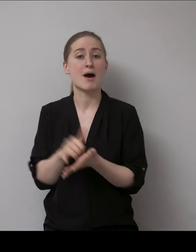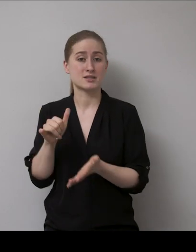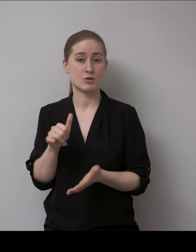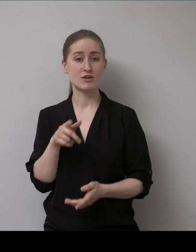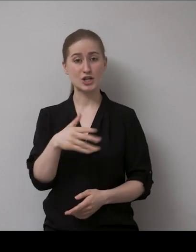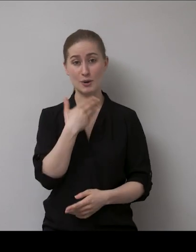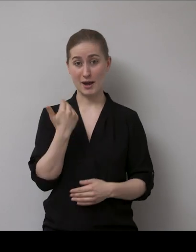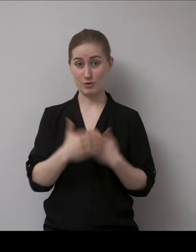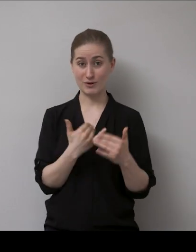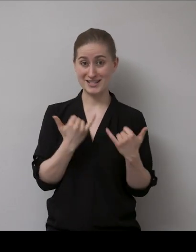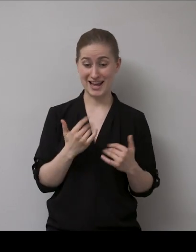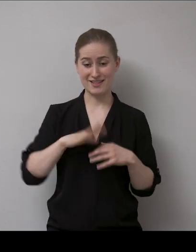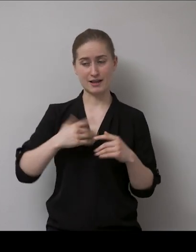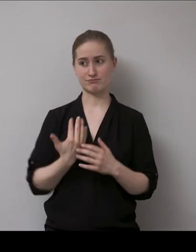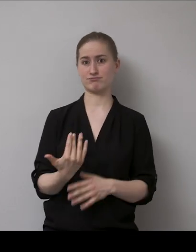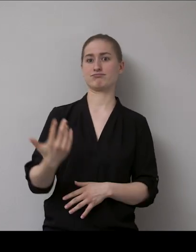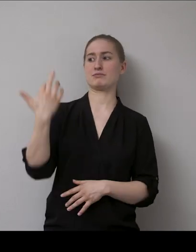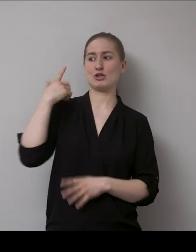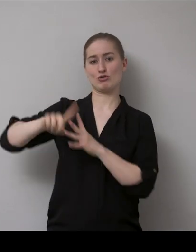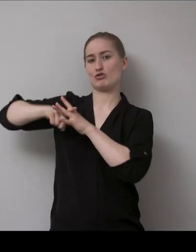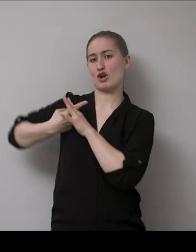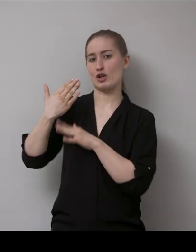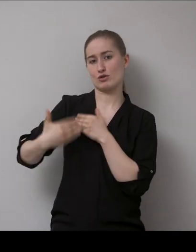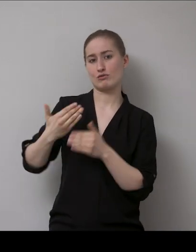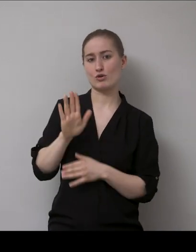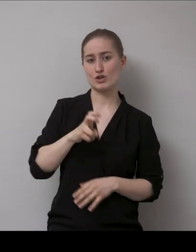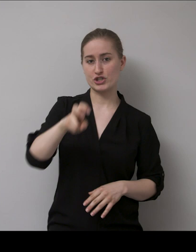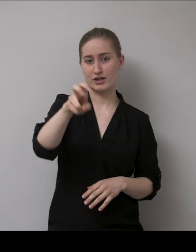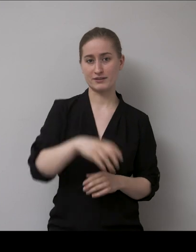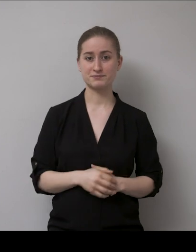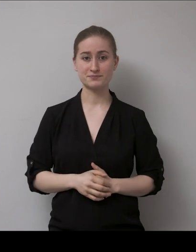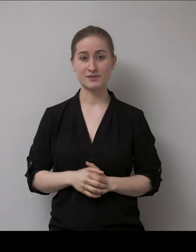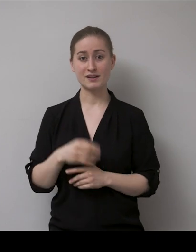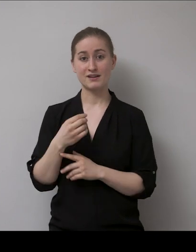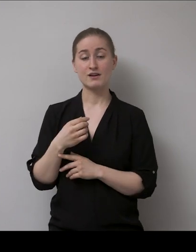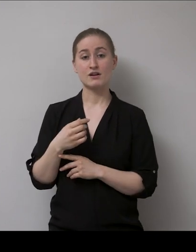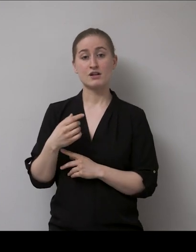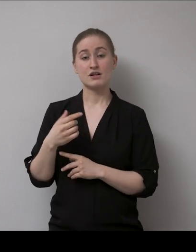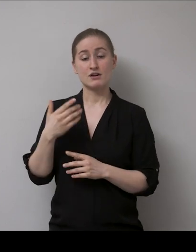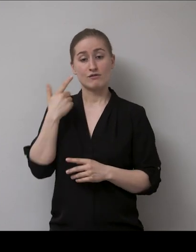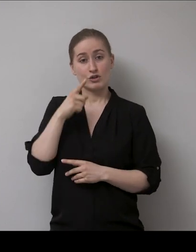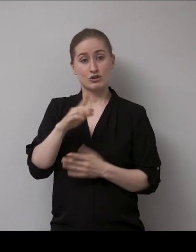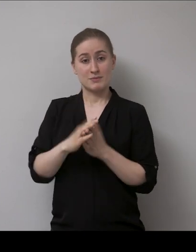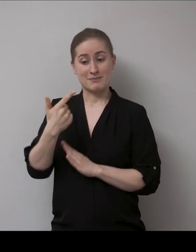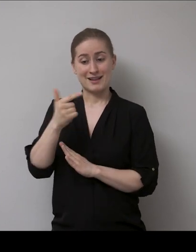than when you started on your journey. To be Gilman's guides for society is your primary responsibility,